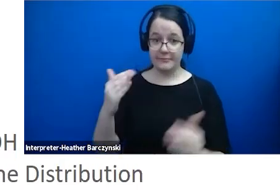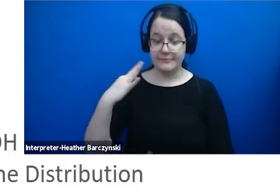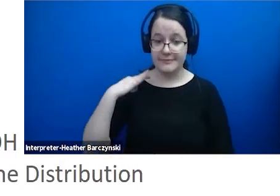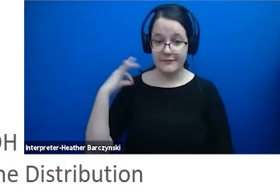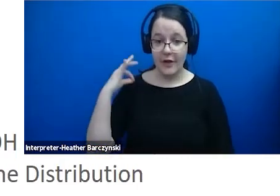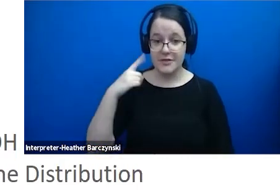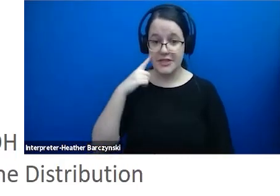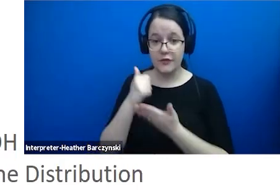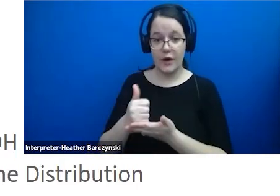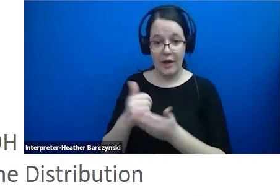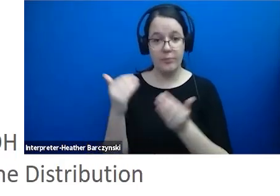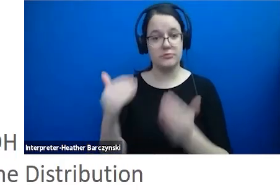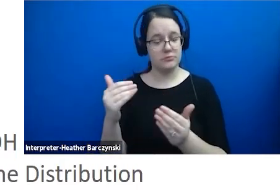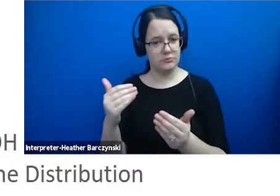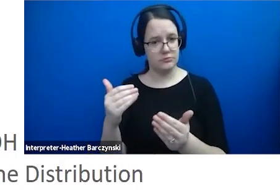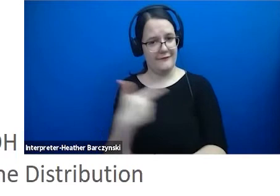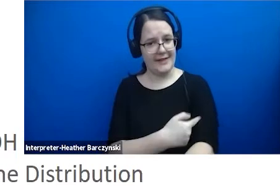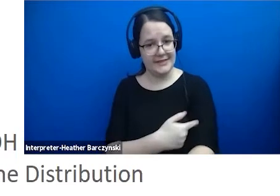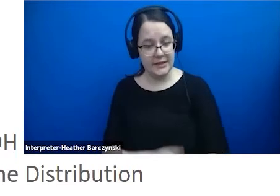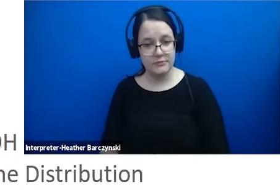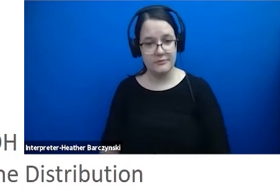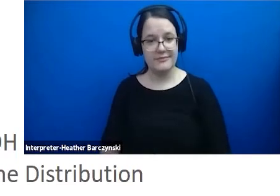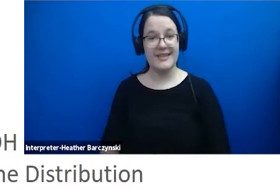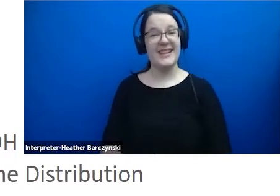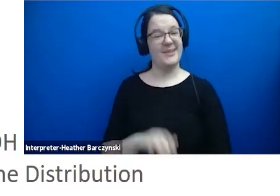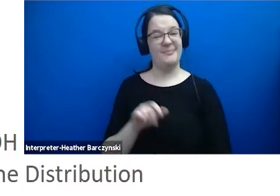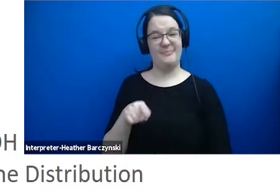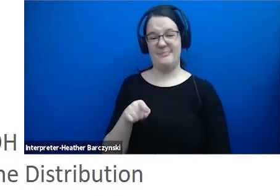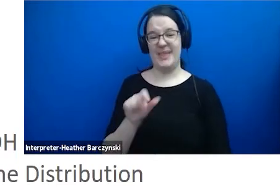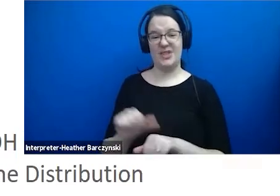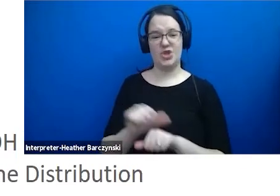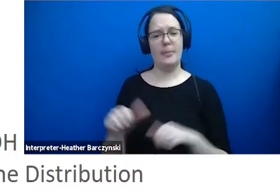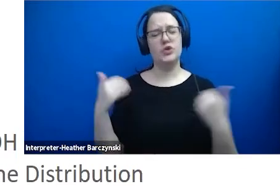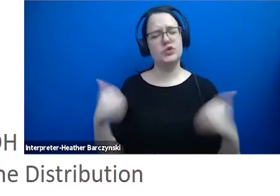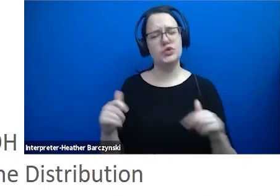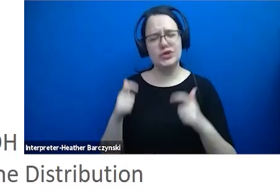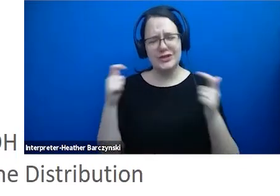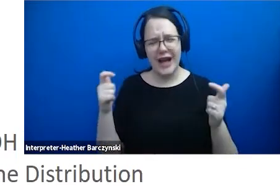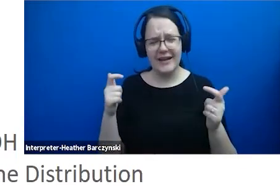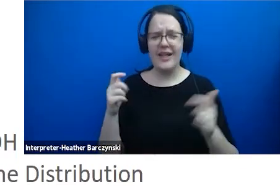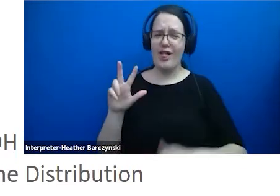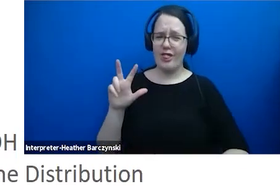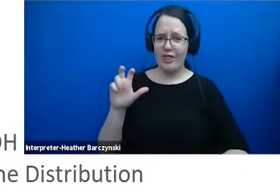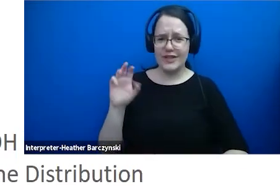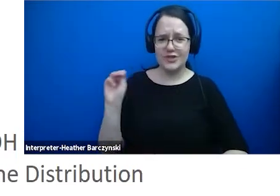administer vaccine the task is enormous to vaccinate our 300 million adults in the u.s